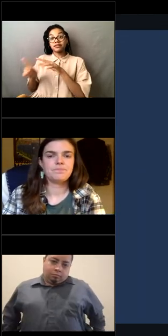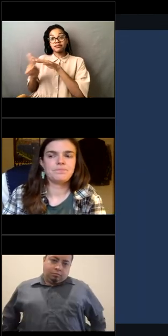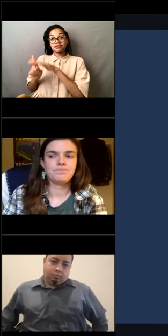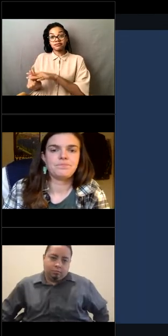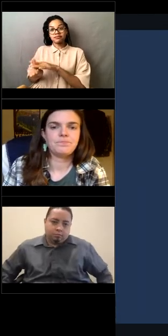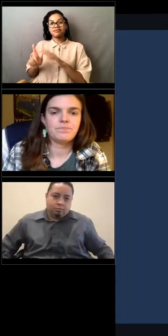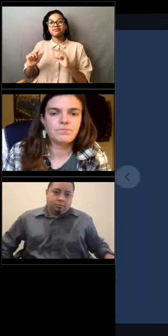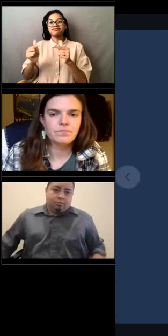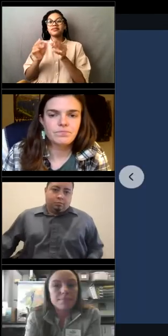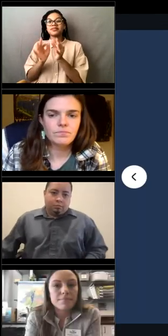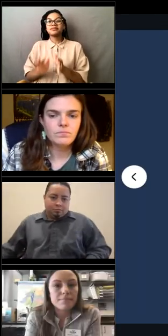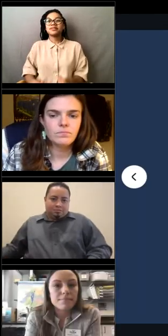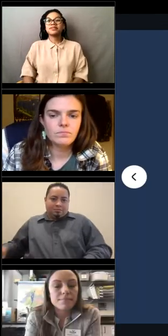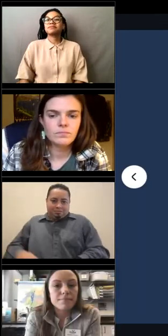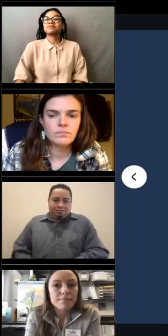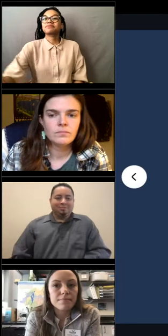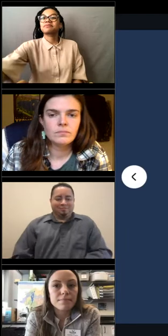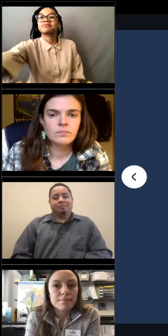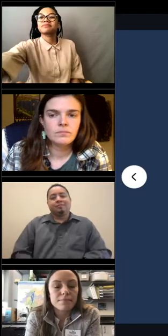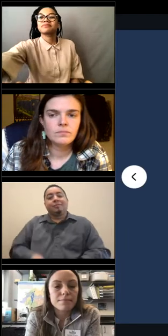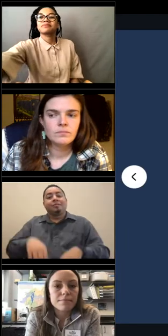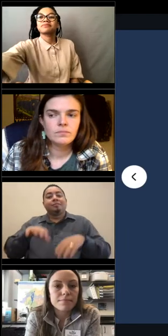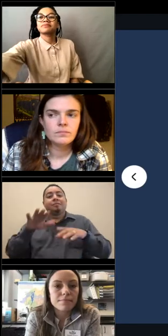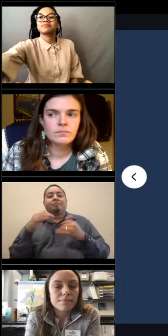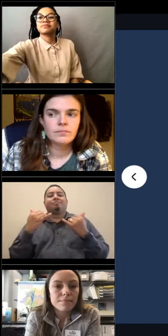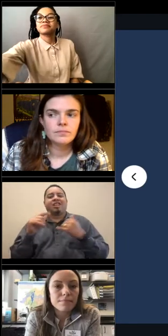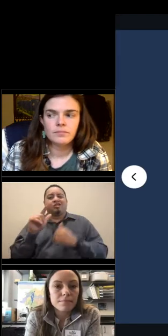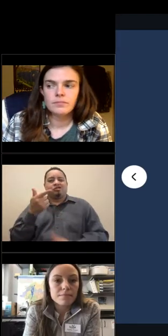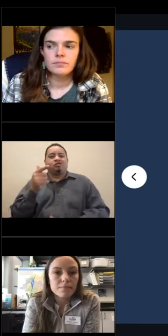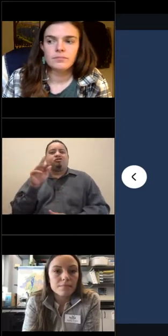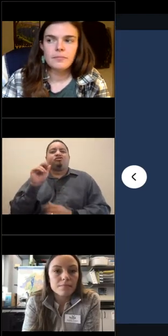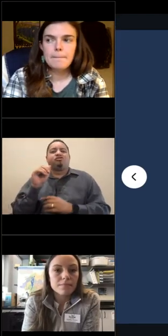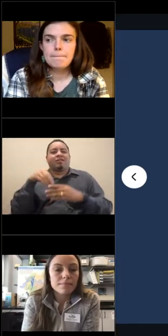Excellent. This is Grace from the chat box. Go ahead and write your questions in if you have some.